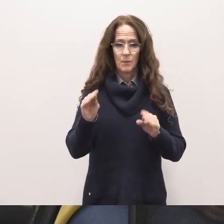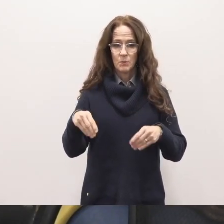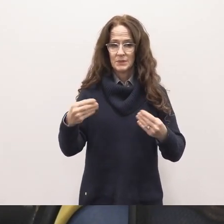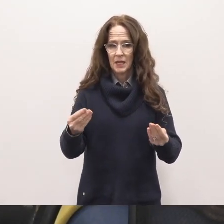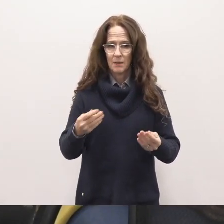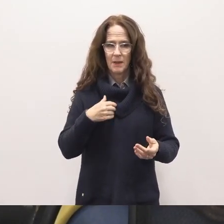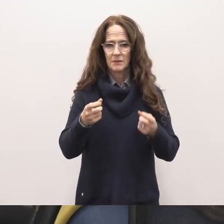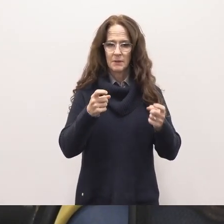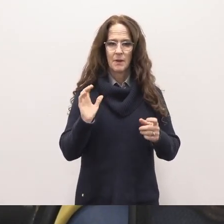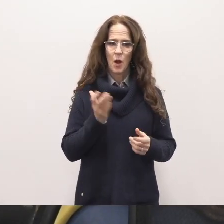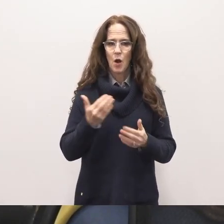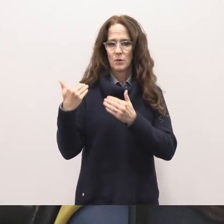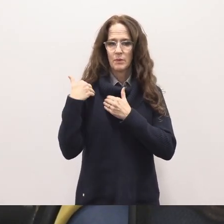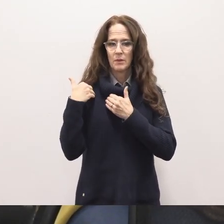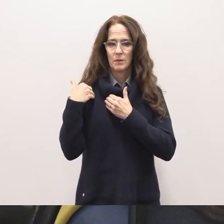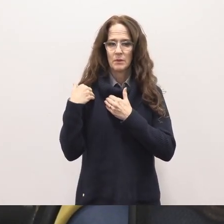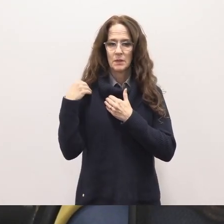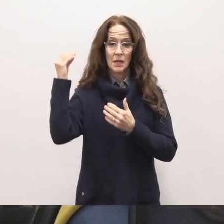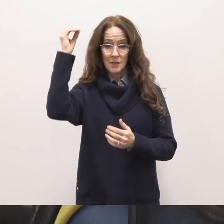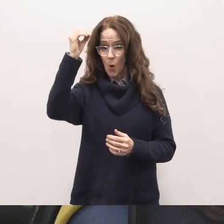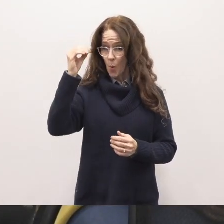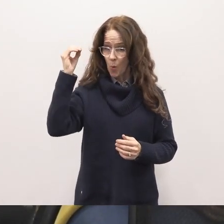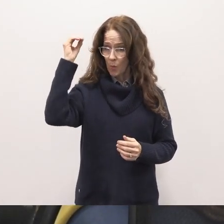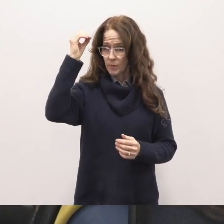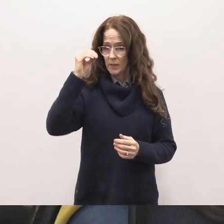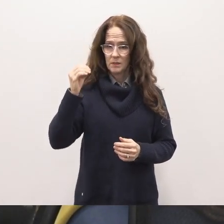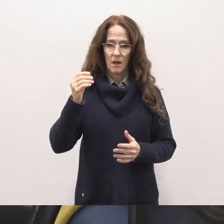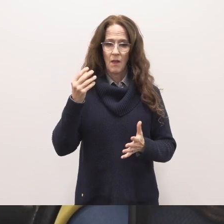Our responsibility is to give an opinion on the financial information,